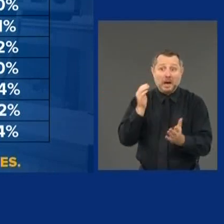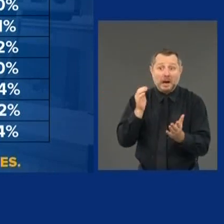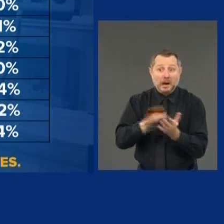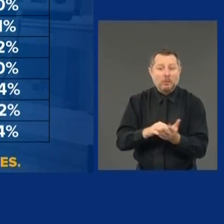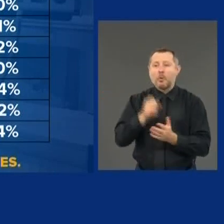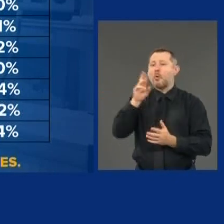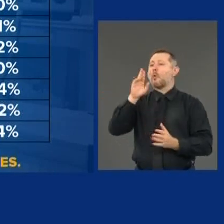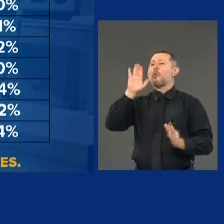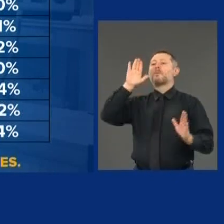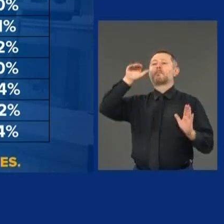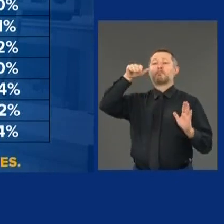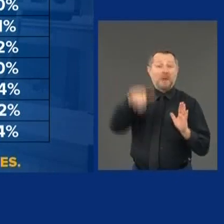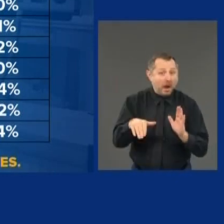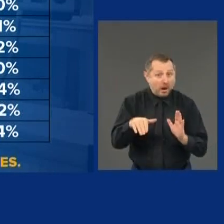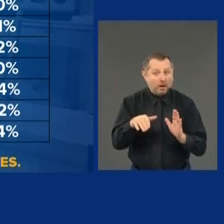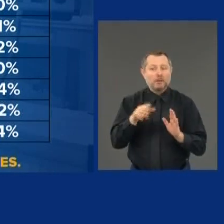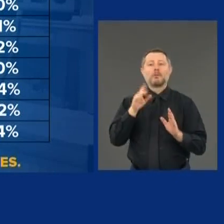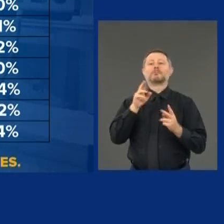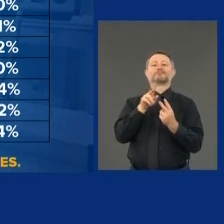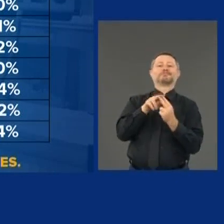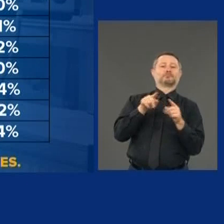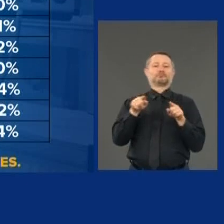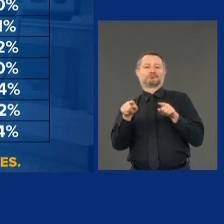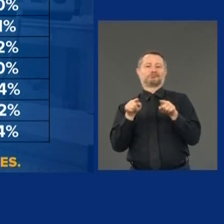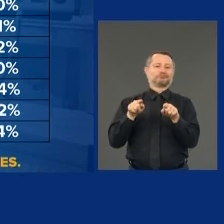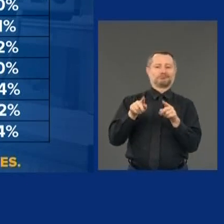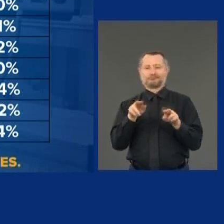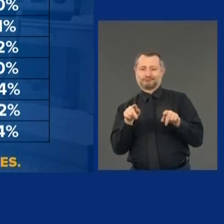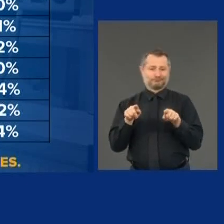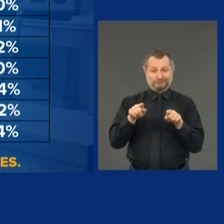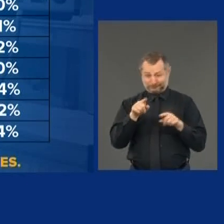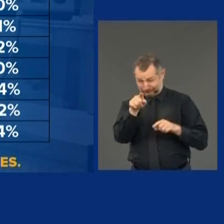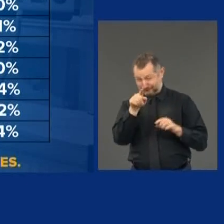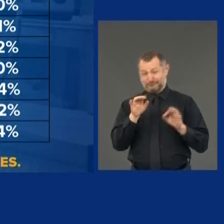WATCH THOSE DAILY NUMBERS. THERE'S A CERTAIN BOUNCE LITTLE HIGH, LITTLE LOW. YOU'RE NOT DEALING WITH THE